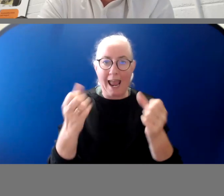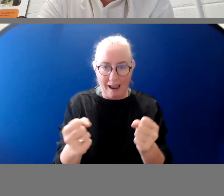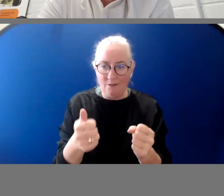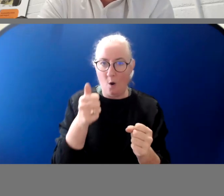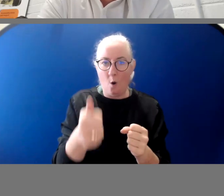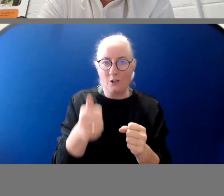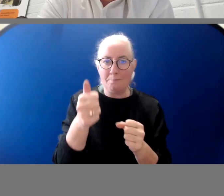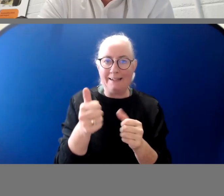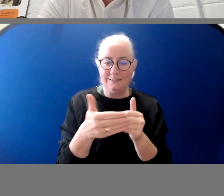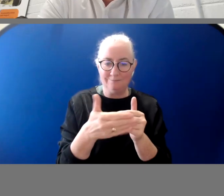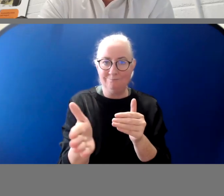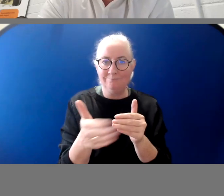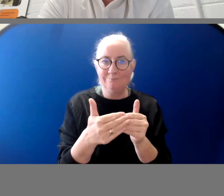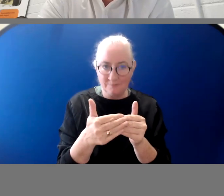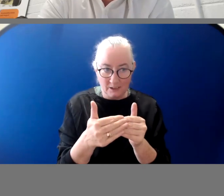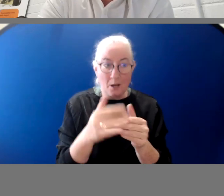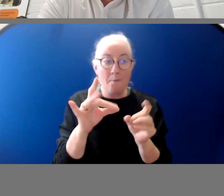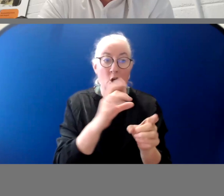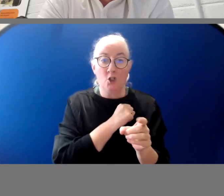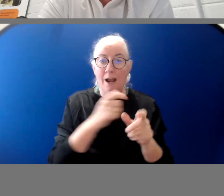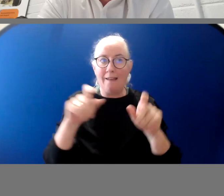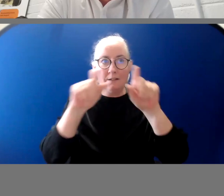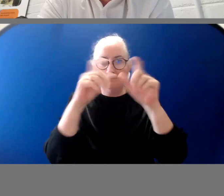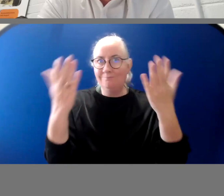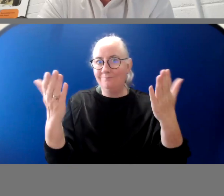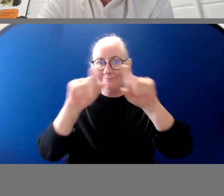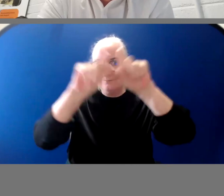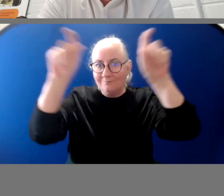and again you need to make sure that your glaze manifestations are designed so if you can see